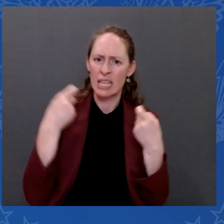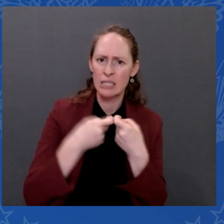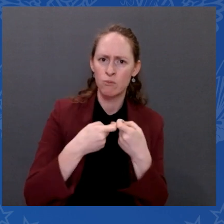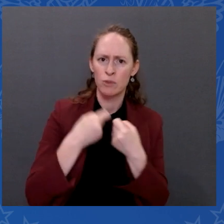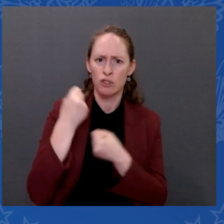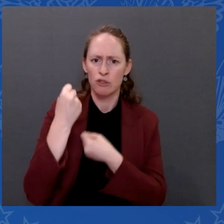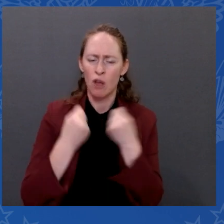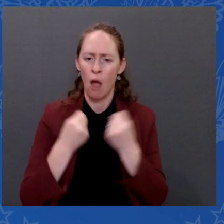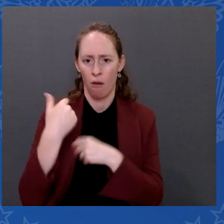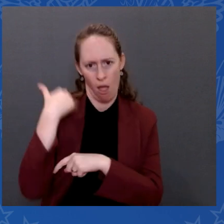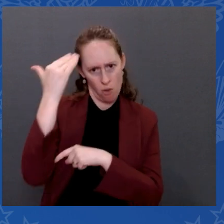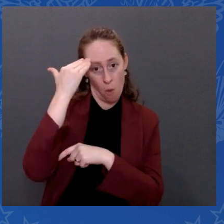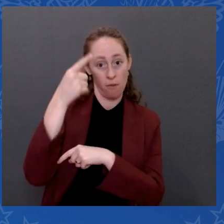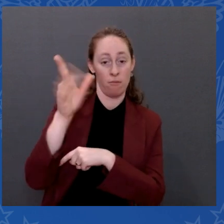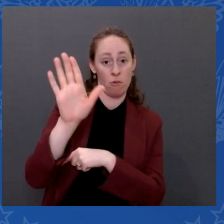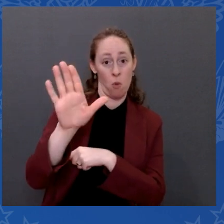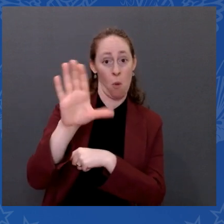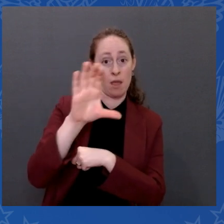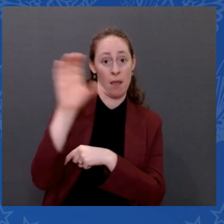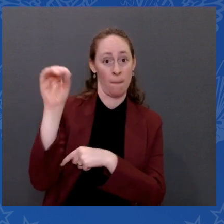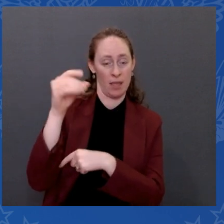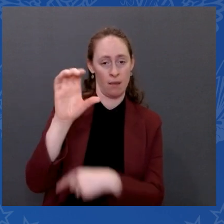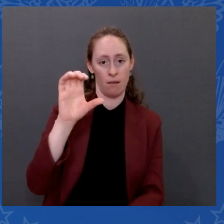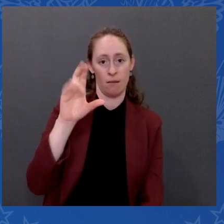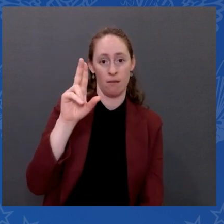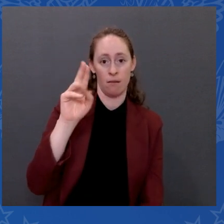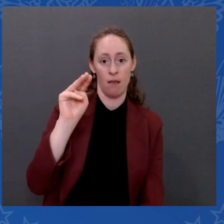These technologies are more -- they use more semiconductors.